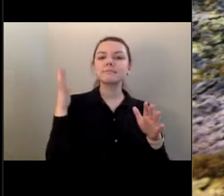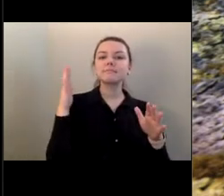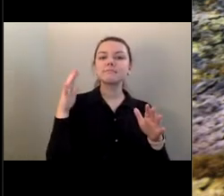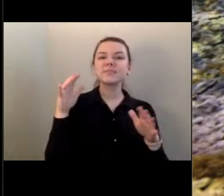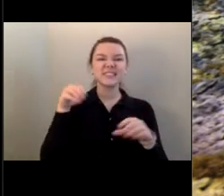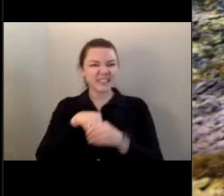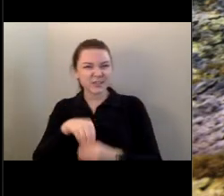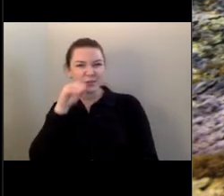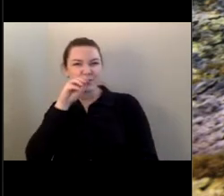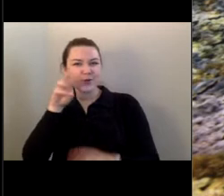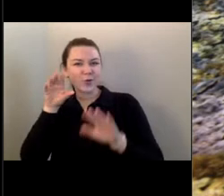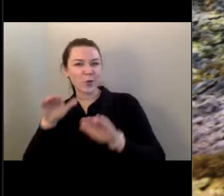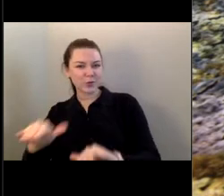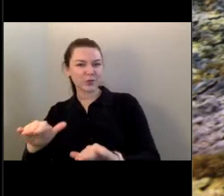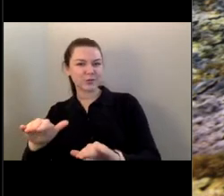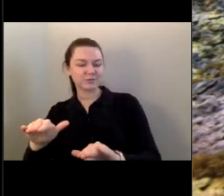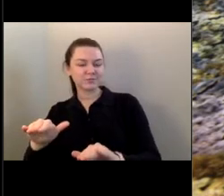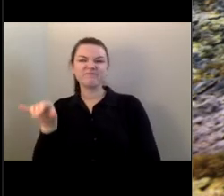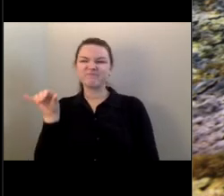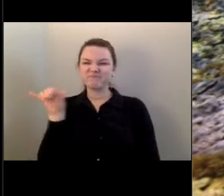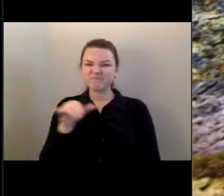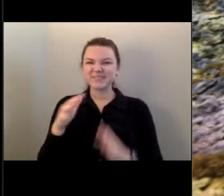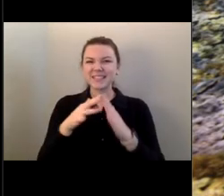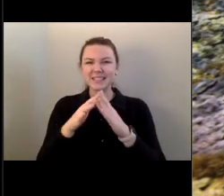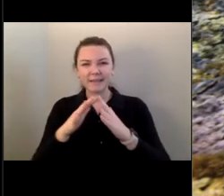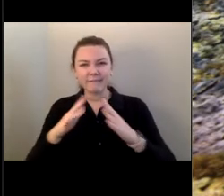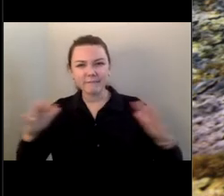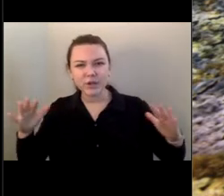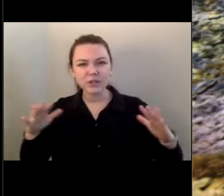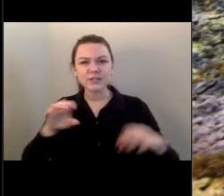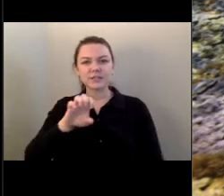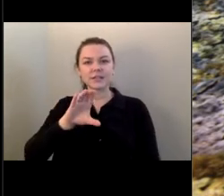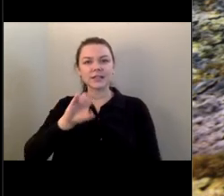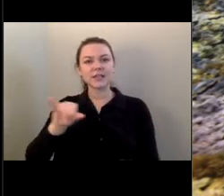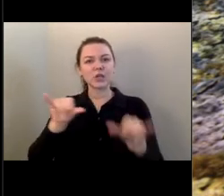they are some of the most diverse ecosystems on the planet.